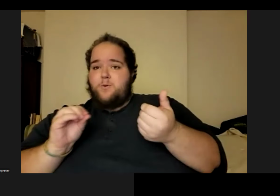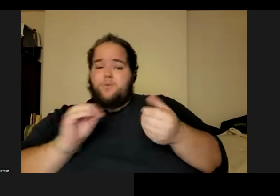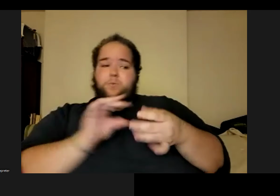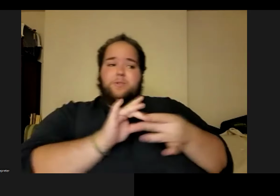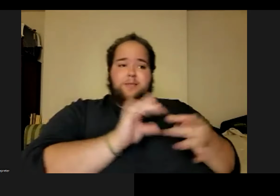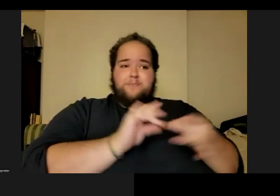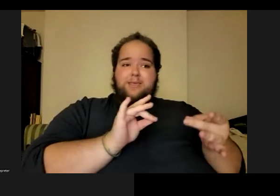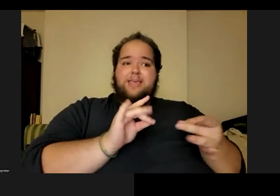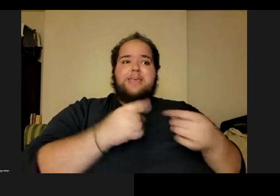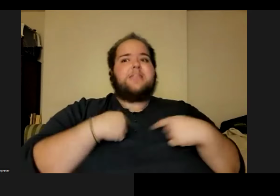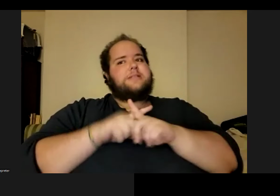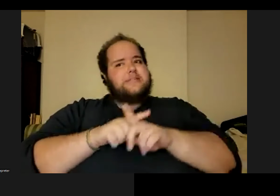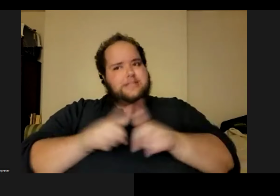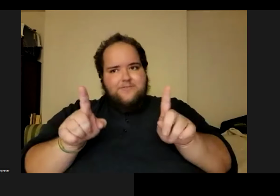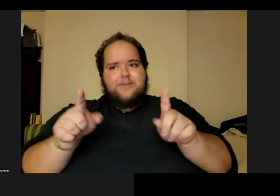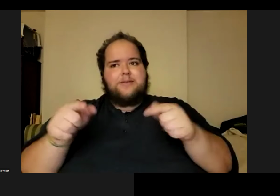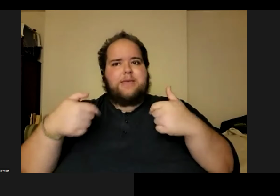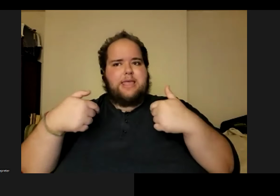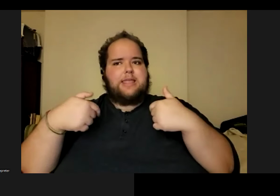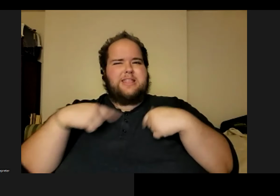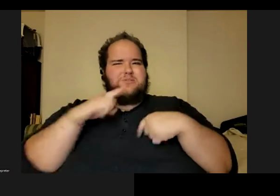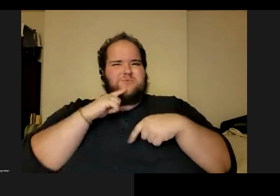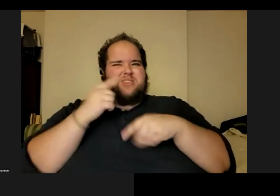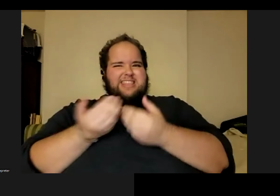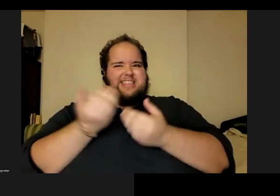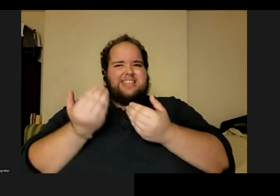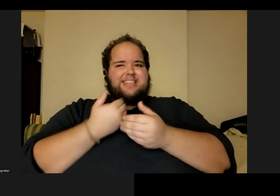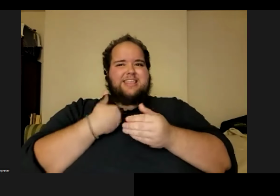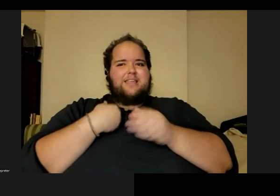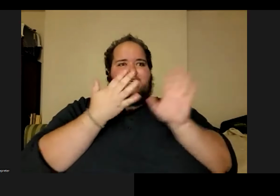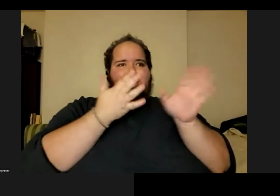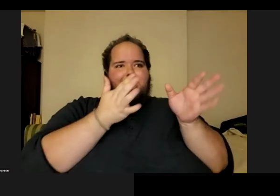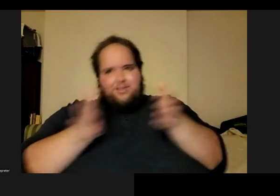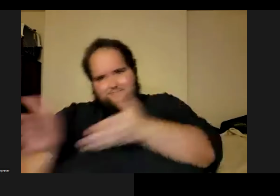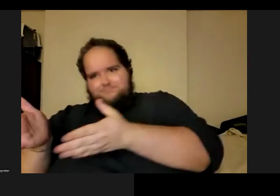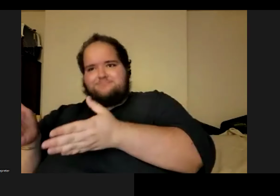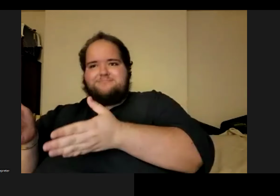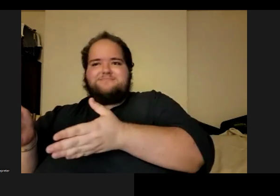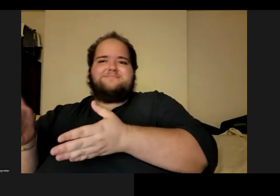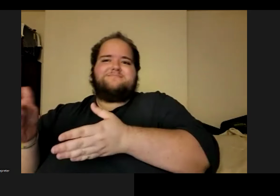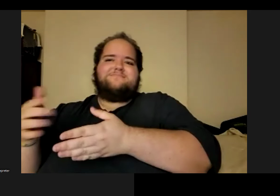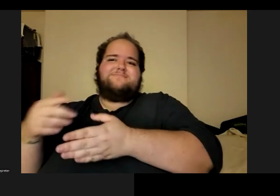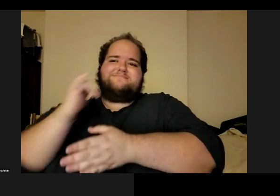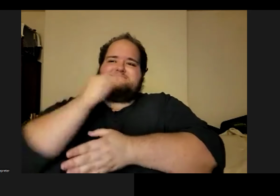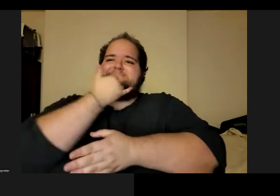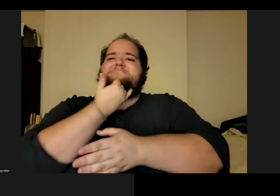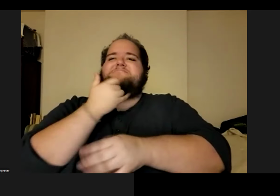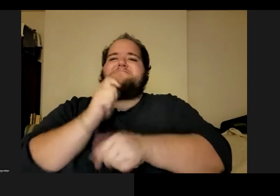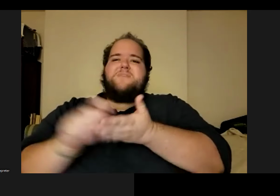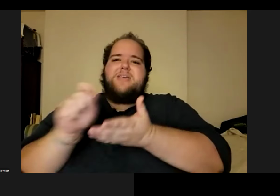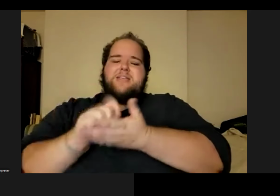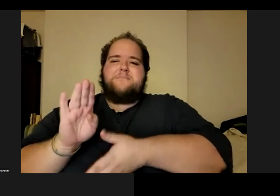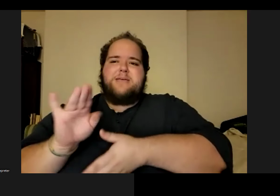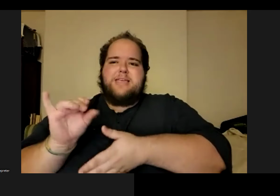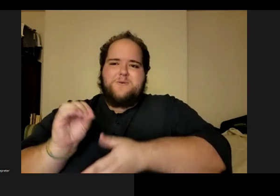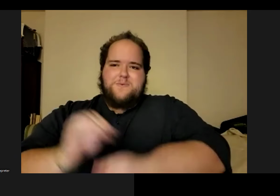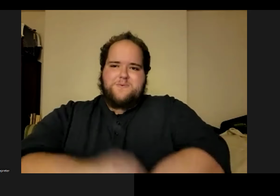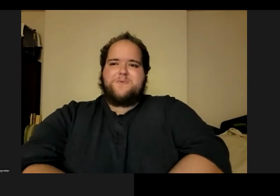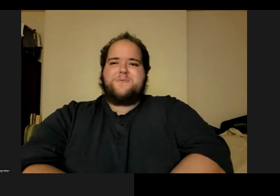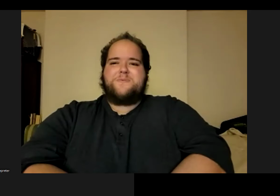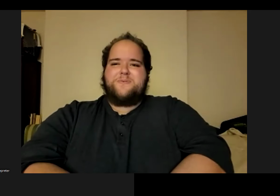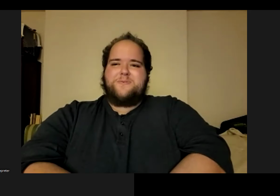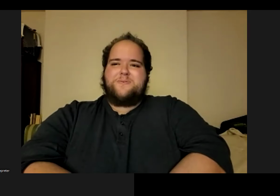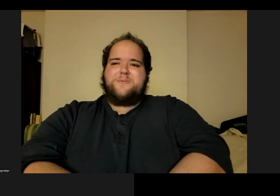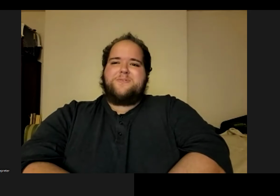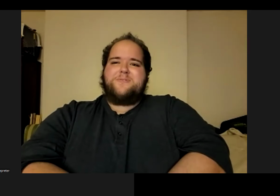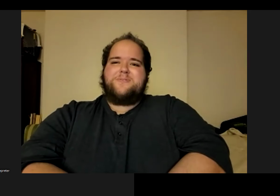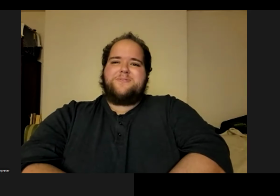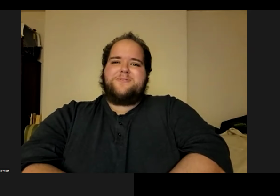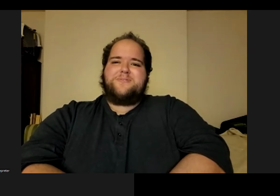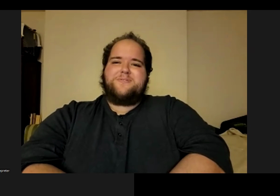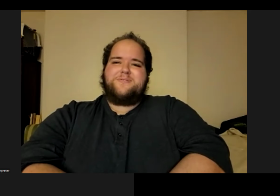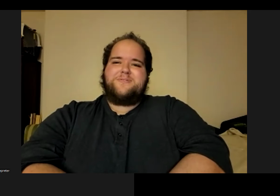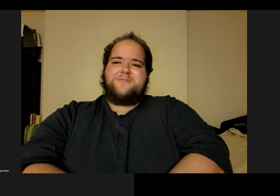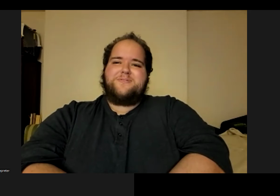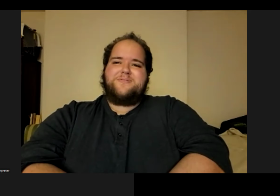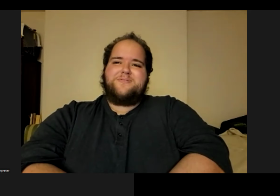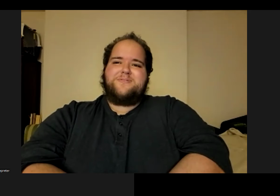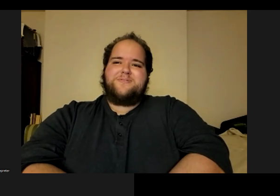thing and it's really easy to start just writing a bio in first person.